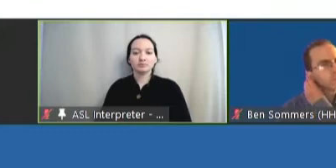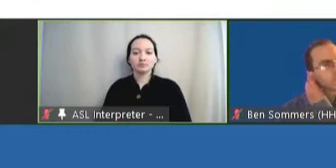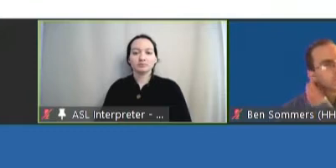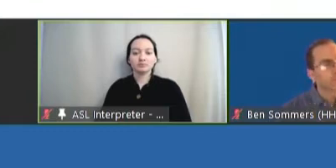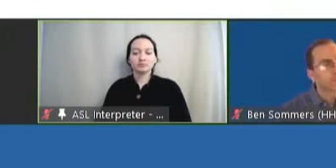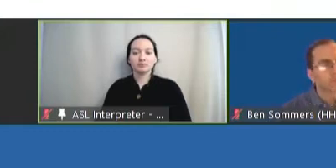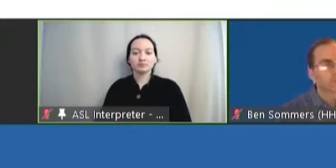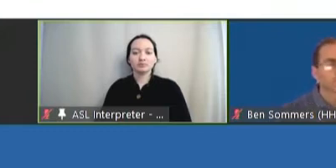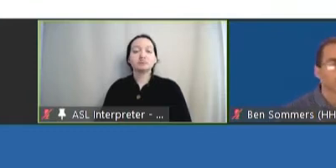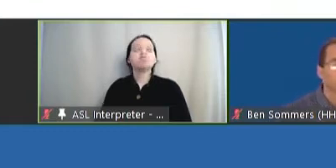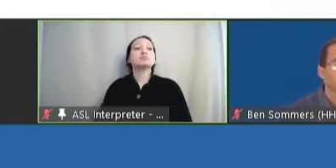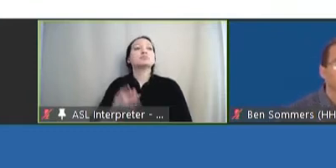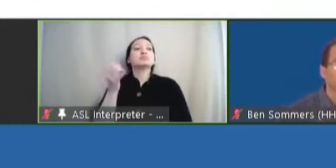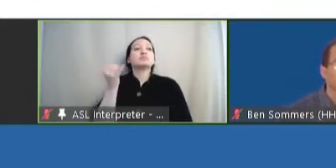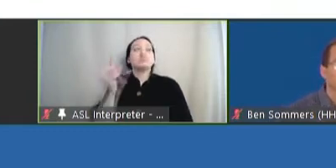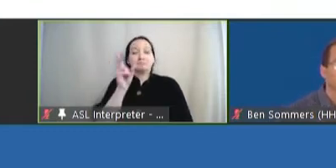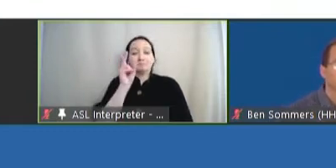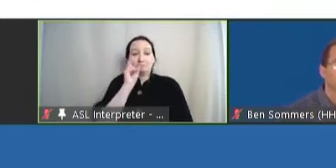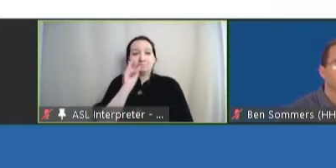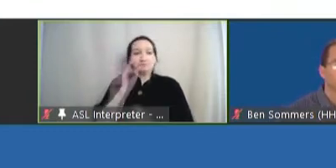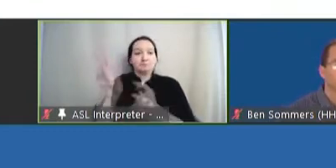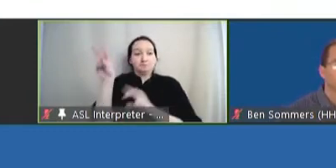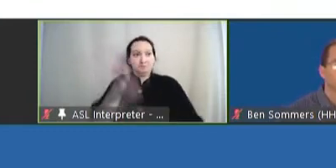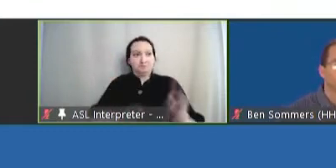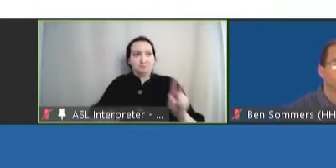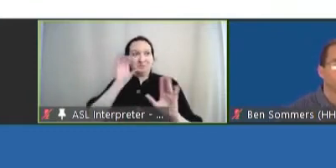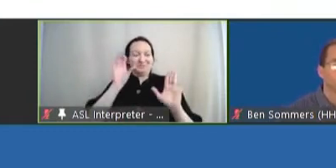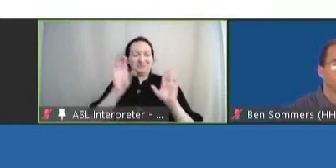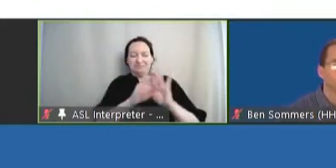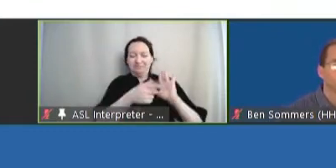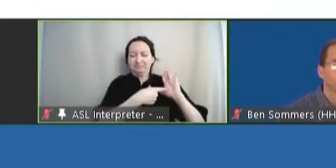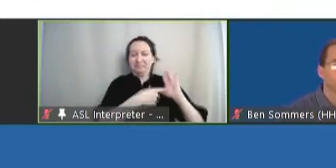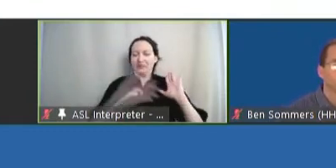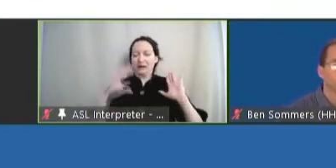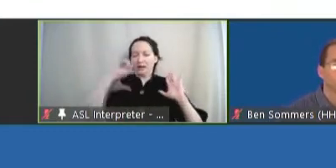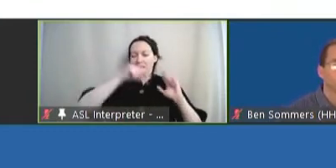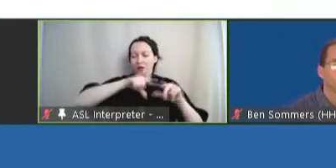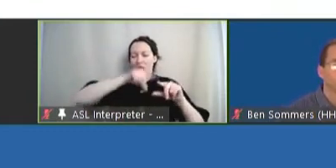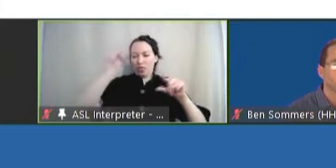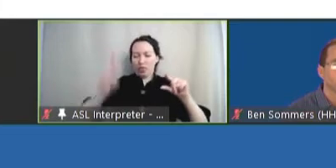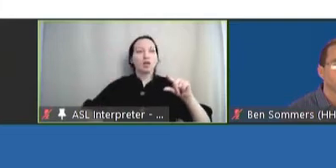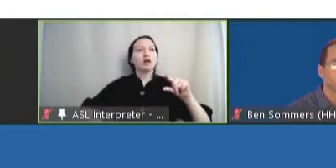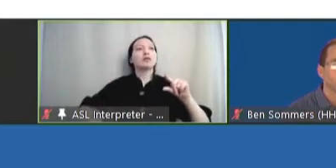Looking now at this figure shows the estimated reductions in COVID-19 outcomes